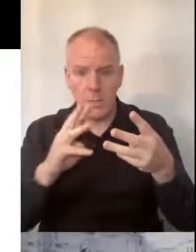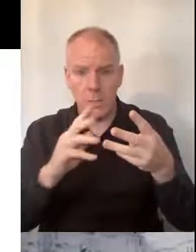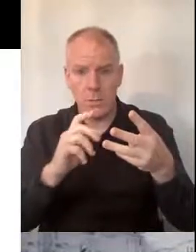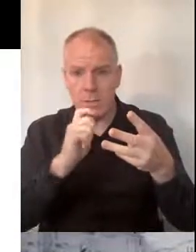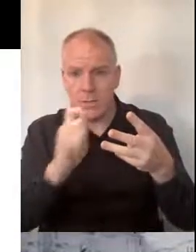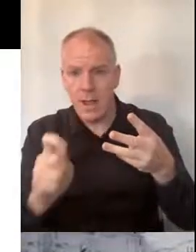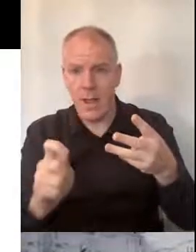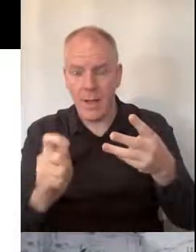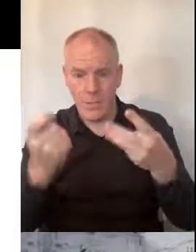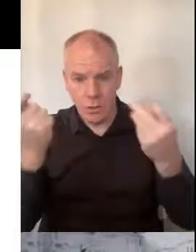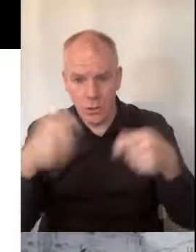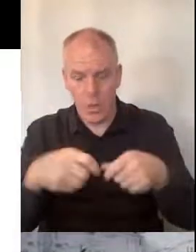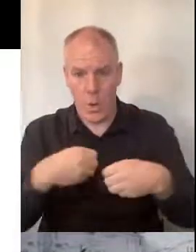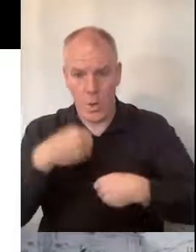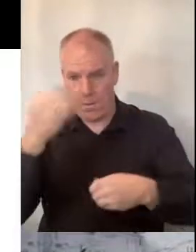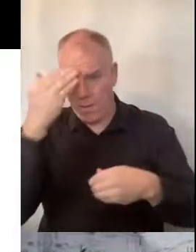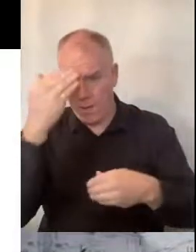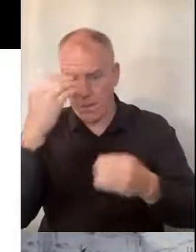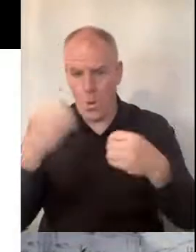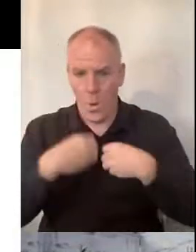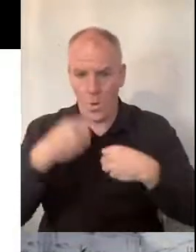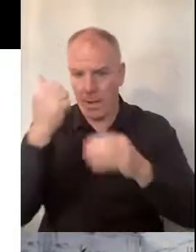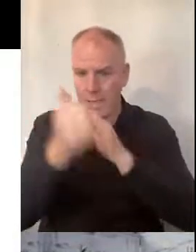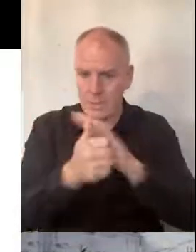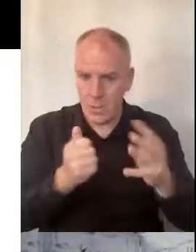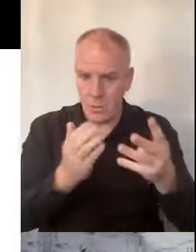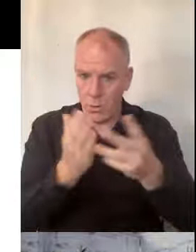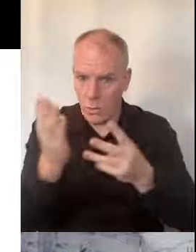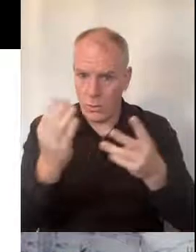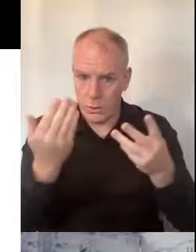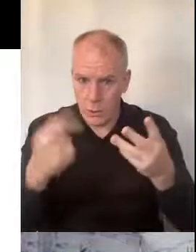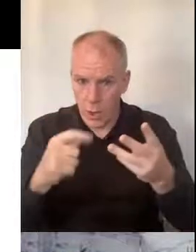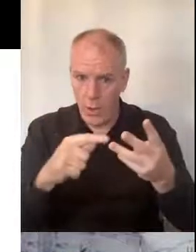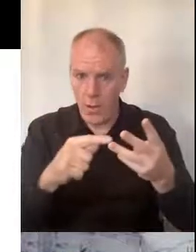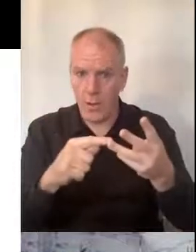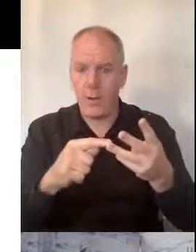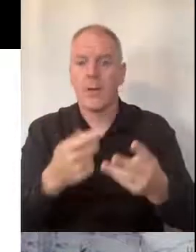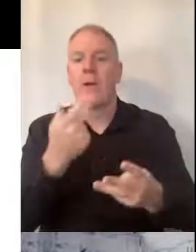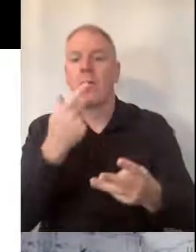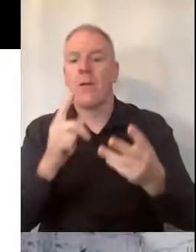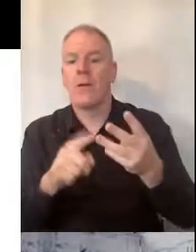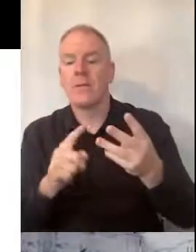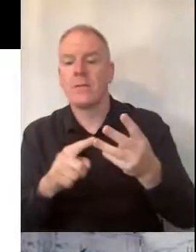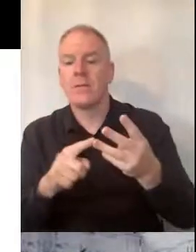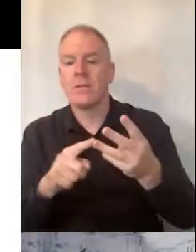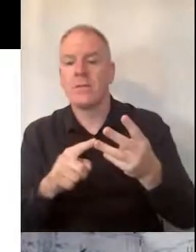your own knowledge and experiences? And the Third Point there, we have a lot of experts in the